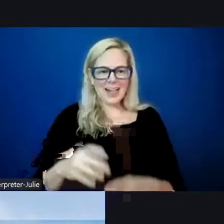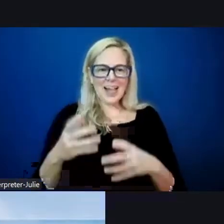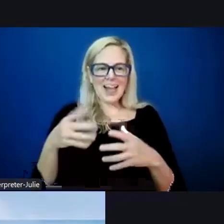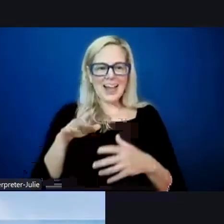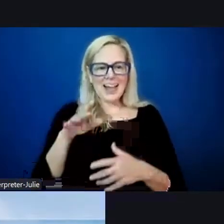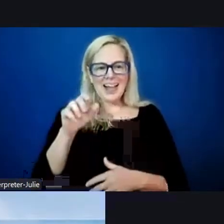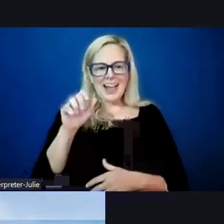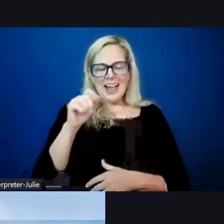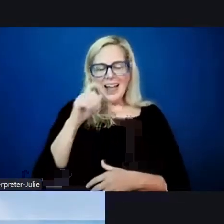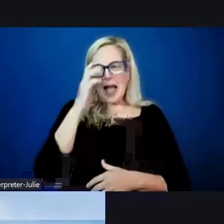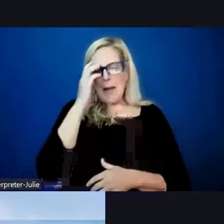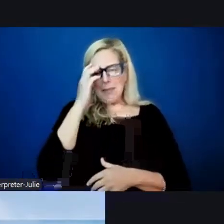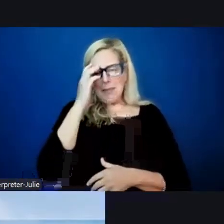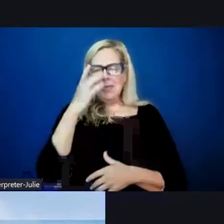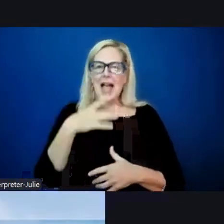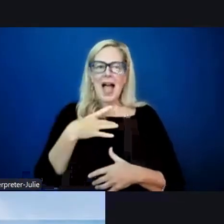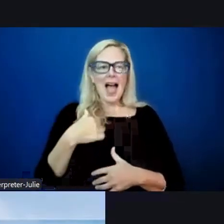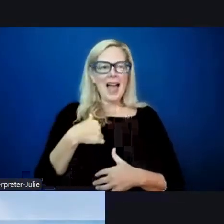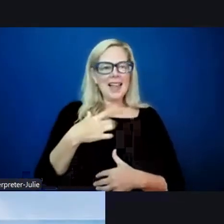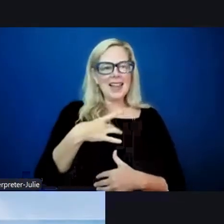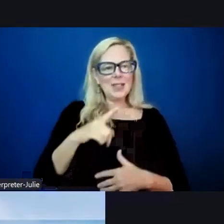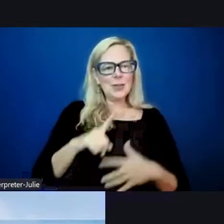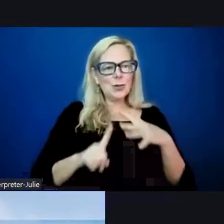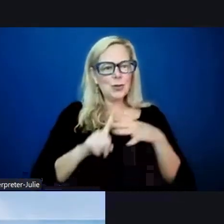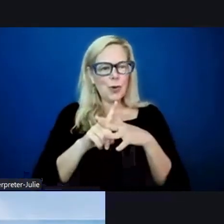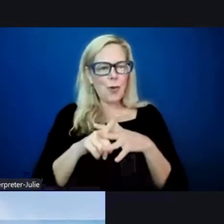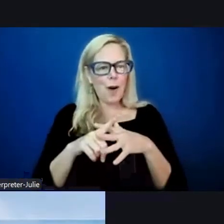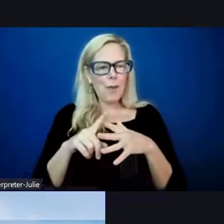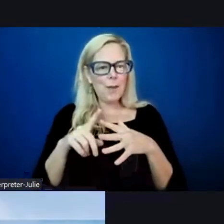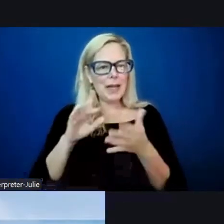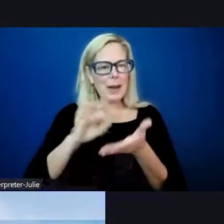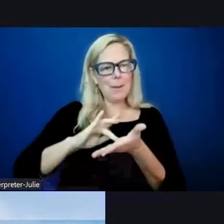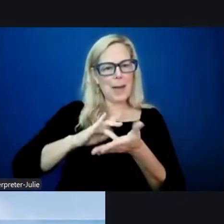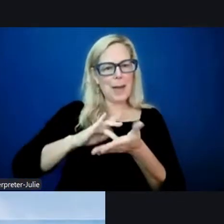medical and show up and talk about the work that I'm doing